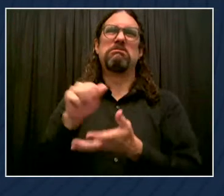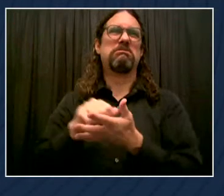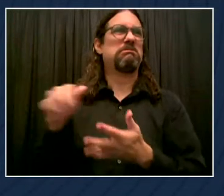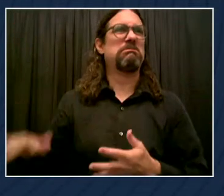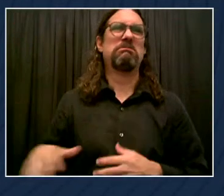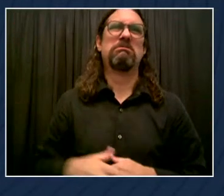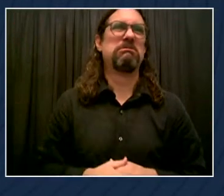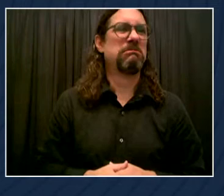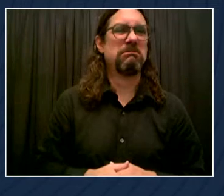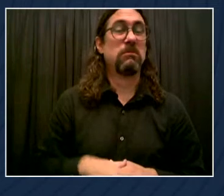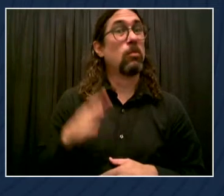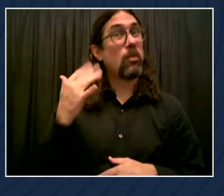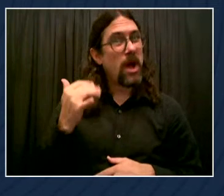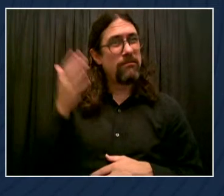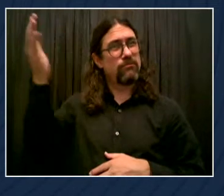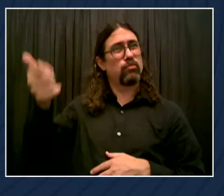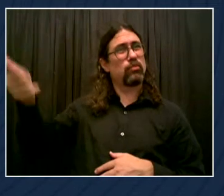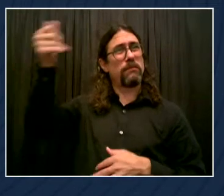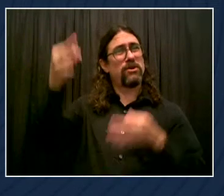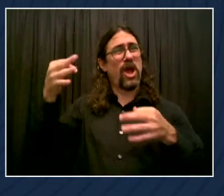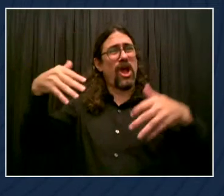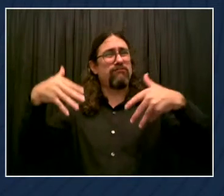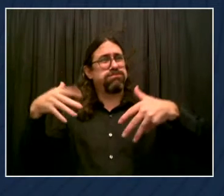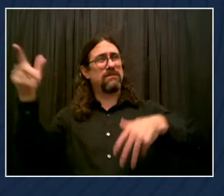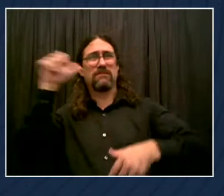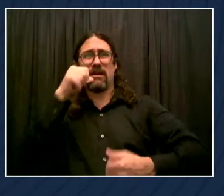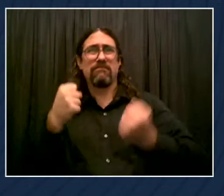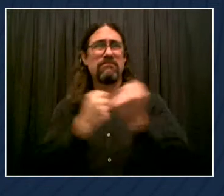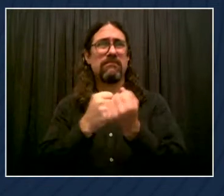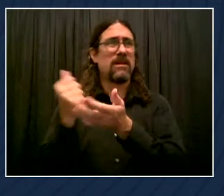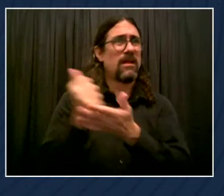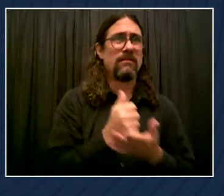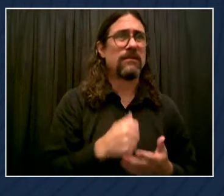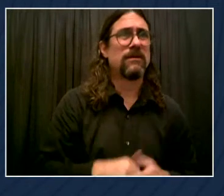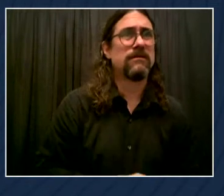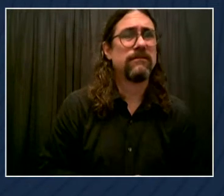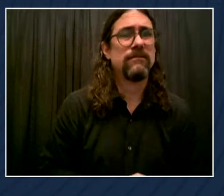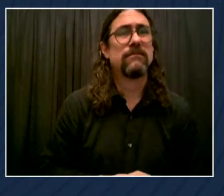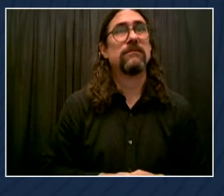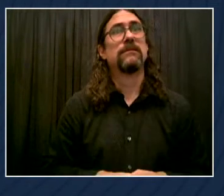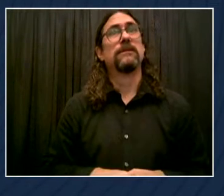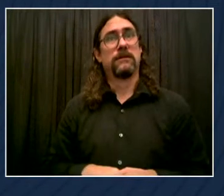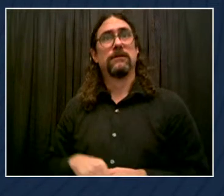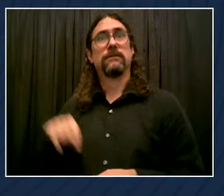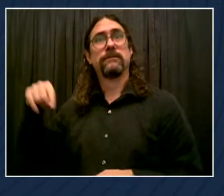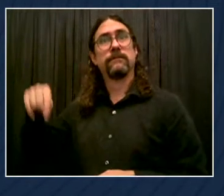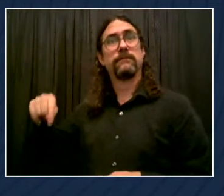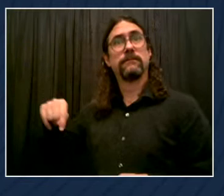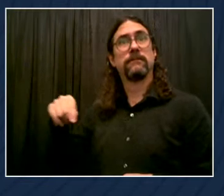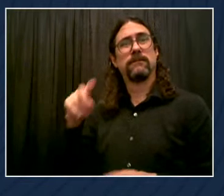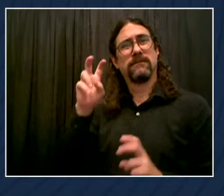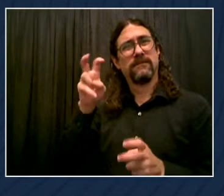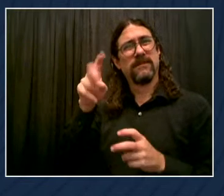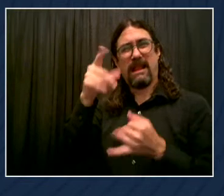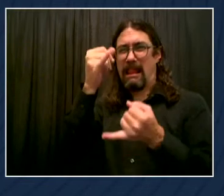THE SUPREME COURT, YET, TO STEP IN. RIGHT NOW, ONE OF OUR CLIENTS WAS OPEN UNTIL MIDNIGHT